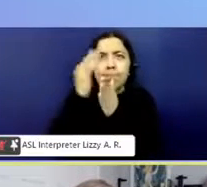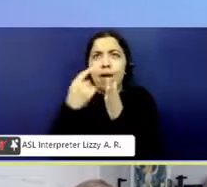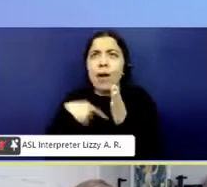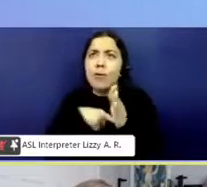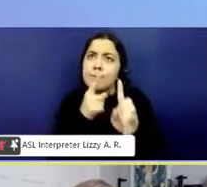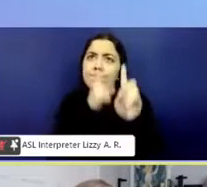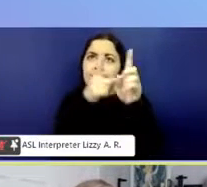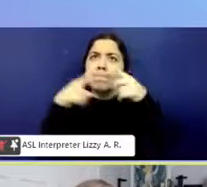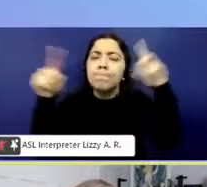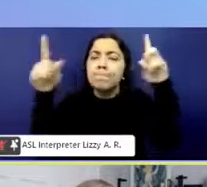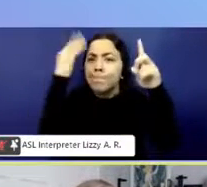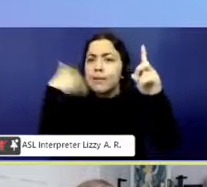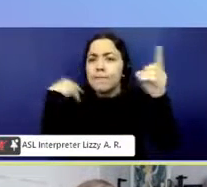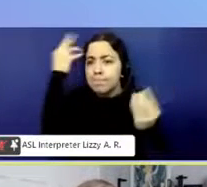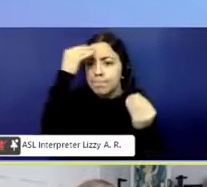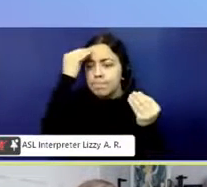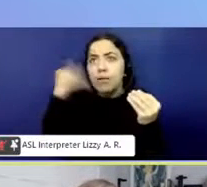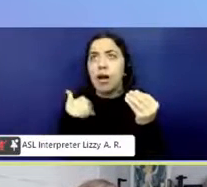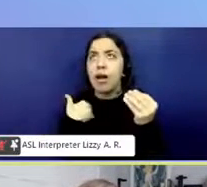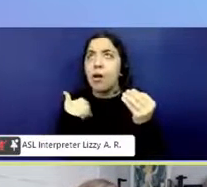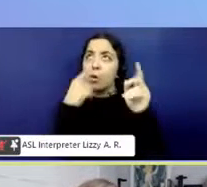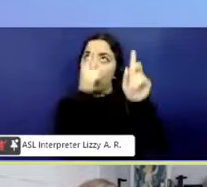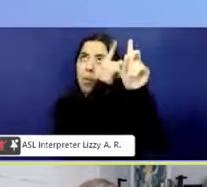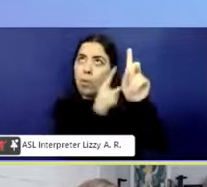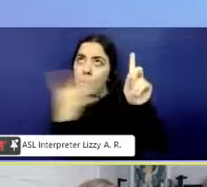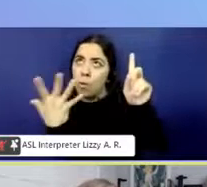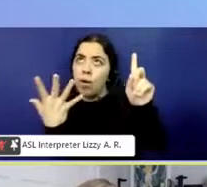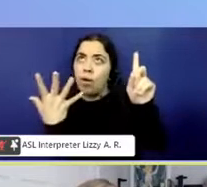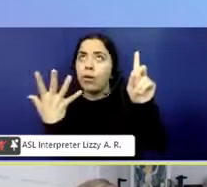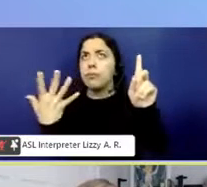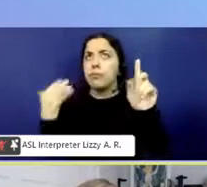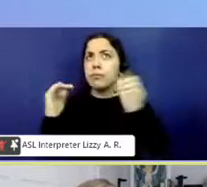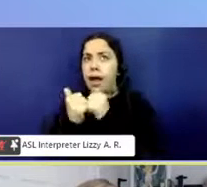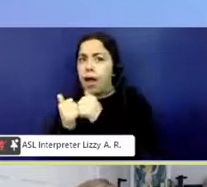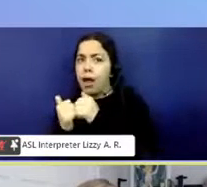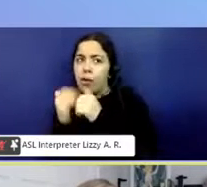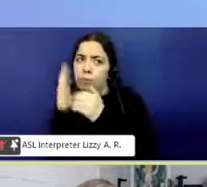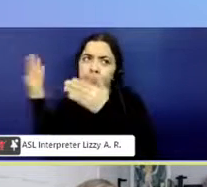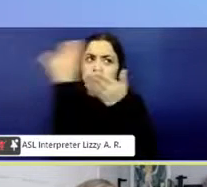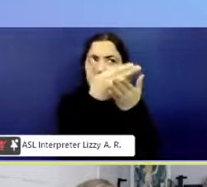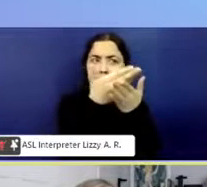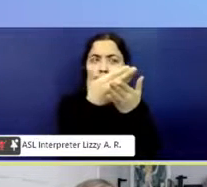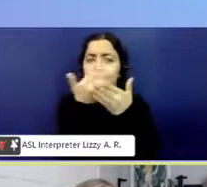the goals and tasks for that motivation and what cognitive demands might be in the way as